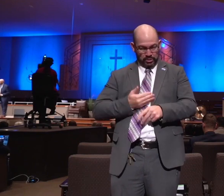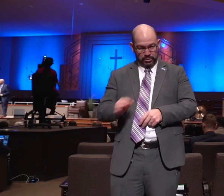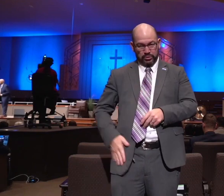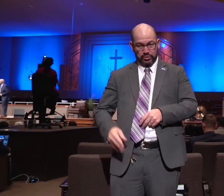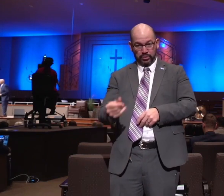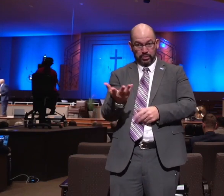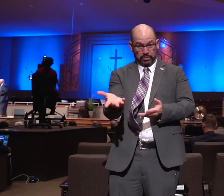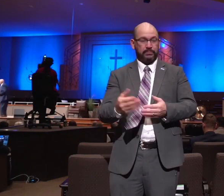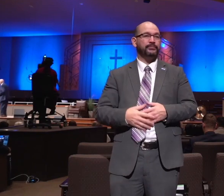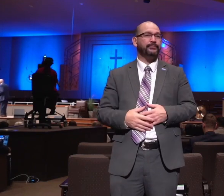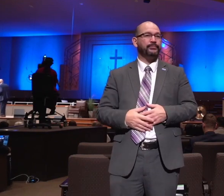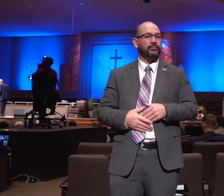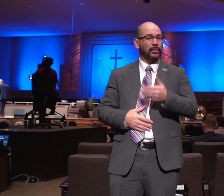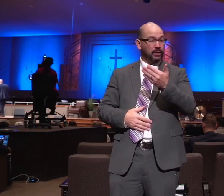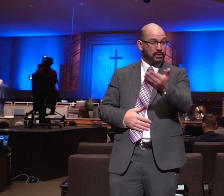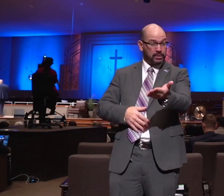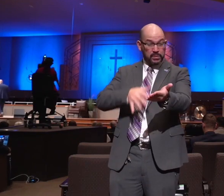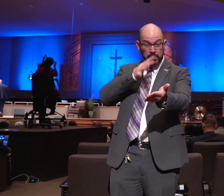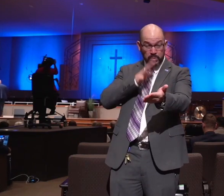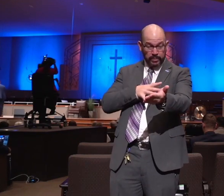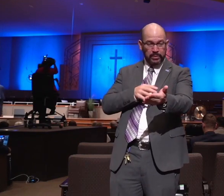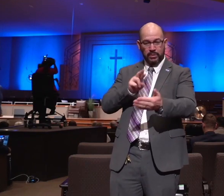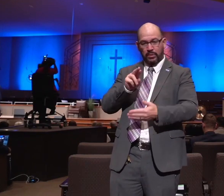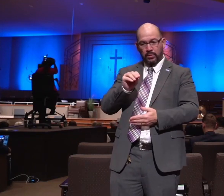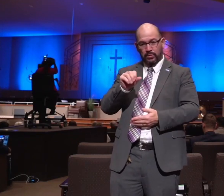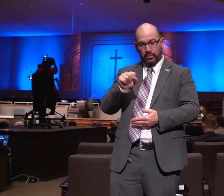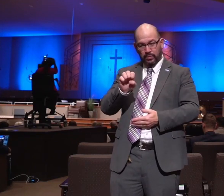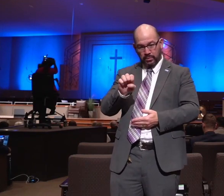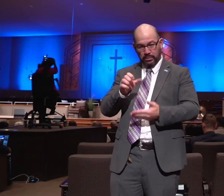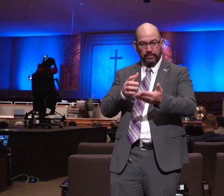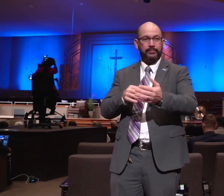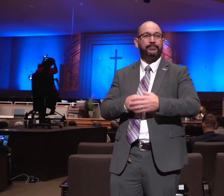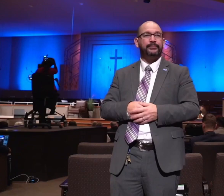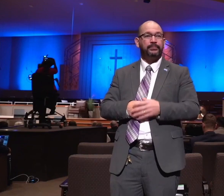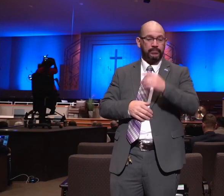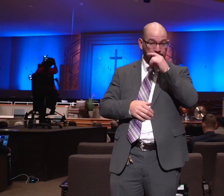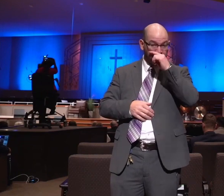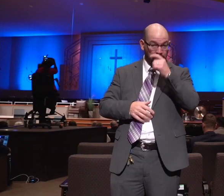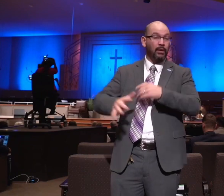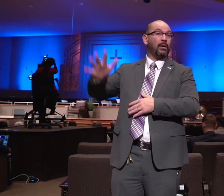Rose Sandoval